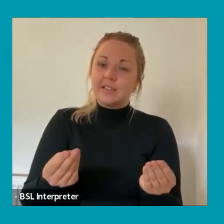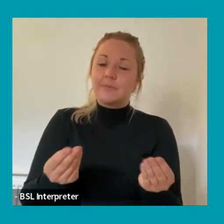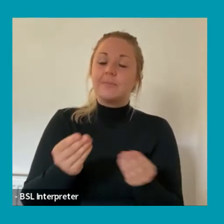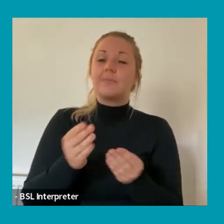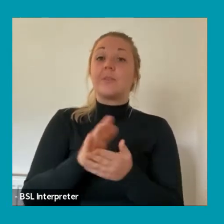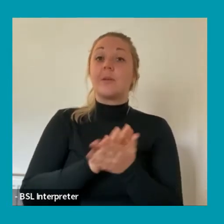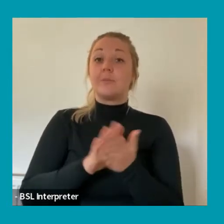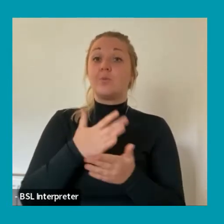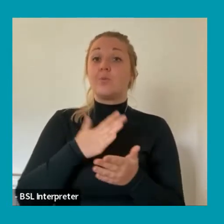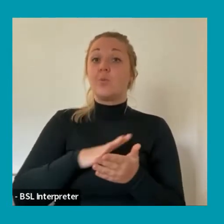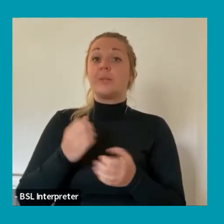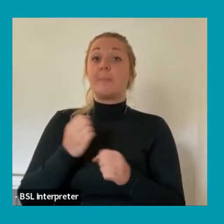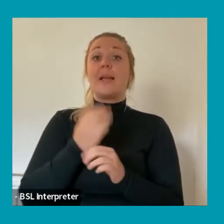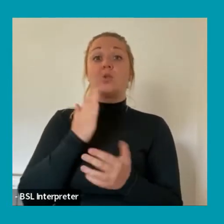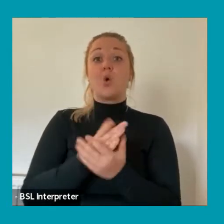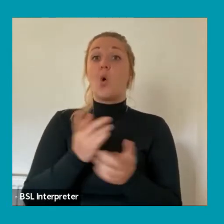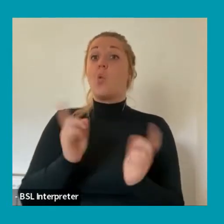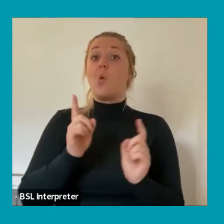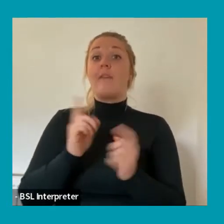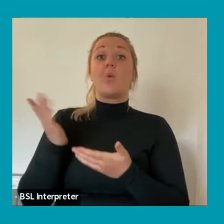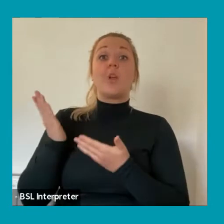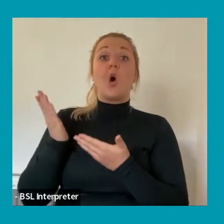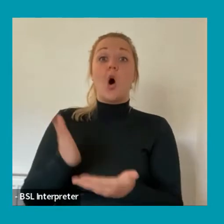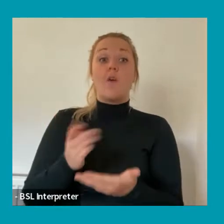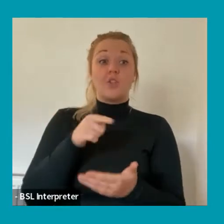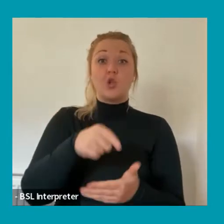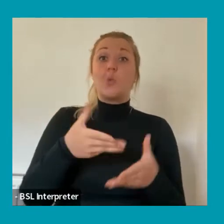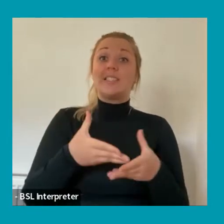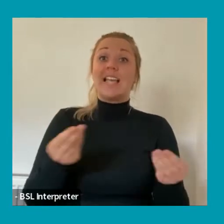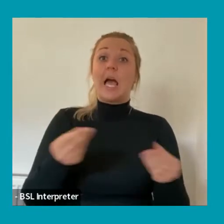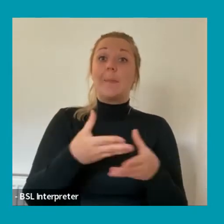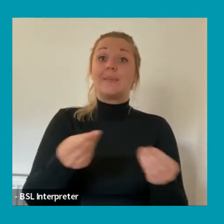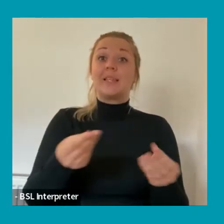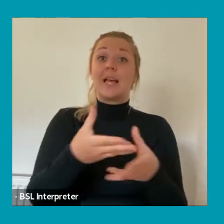actually filled those gaps in a way that was accessible to our candidates.